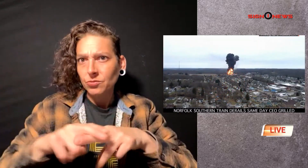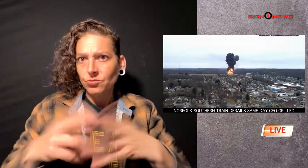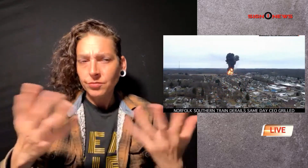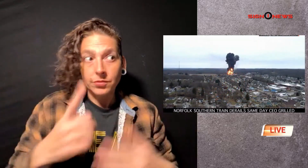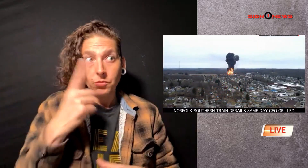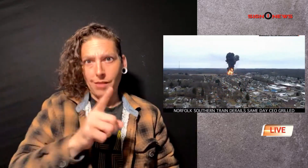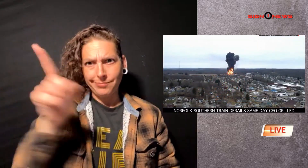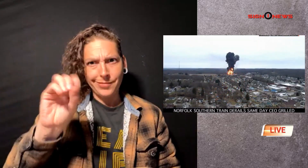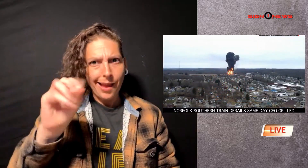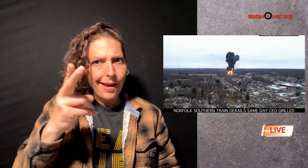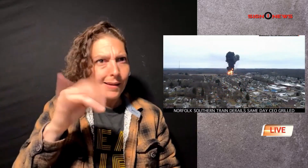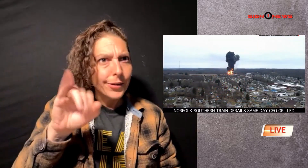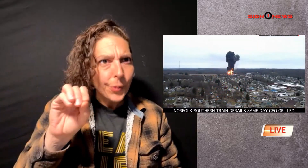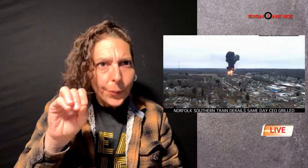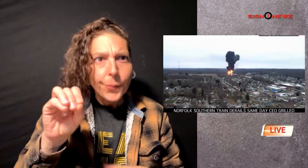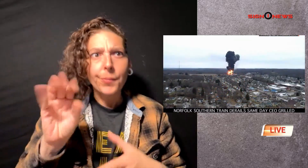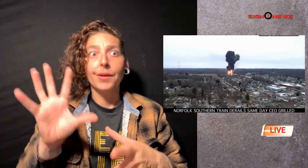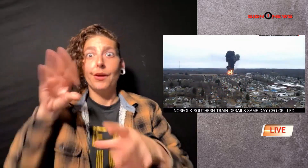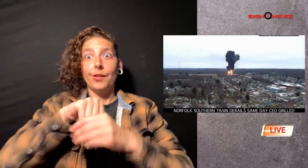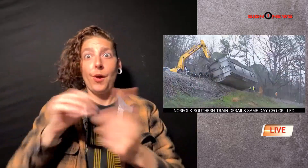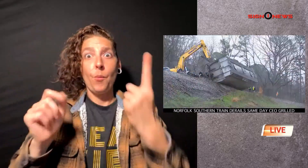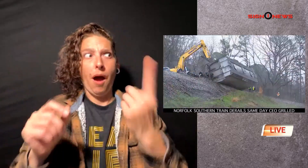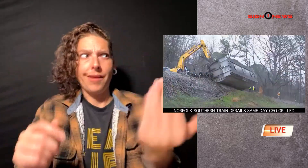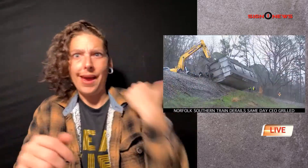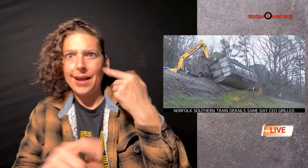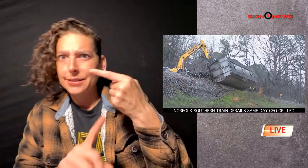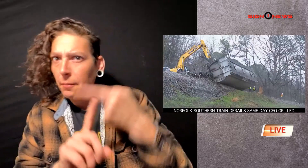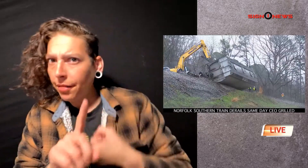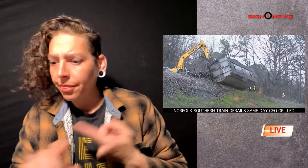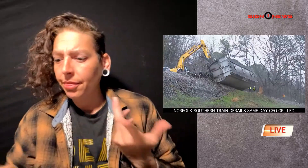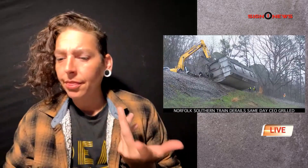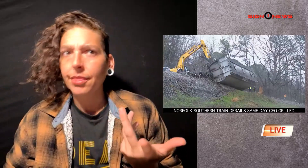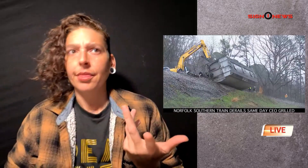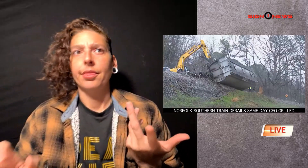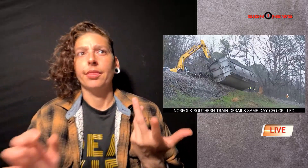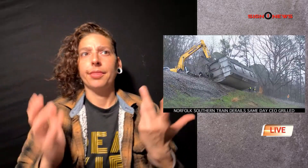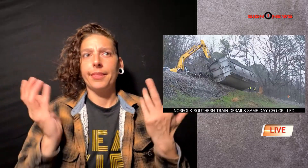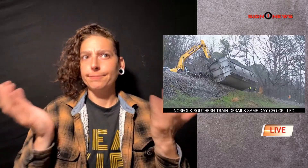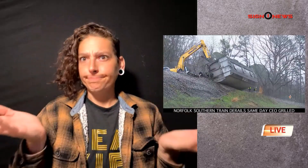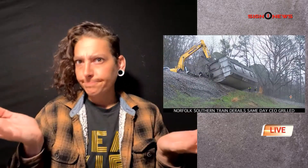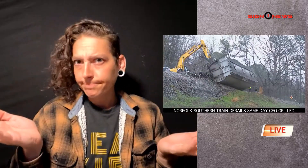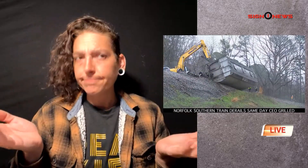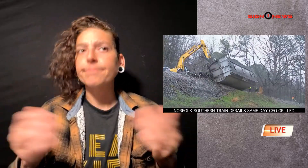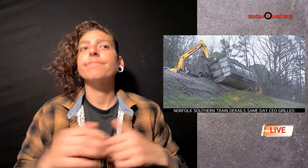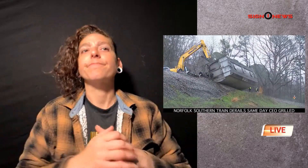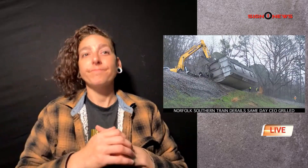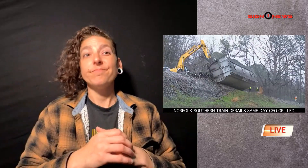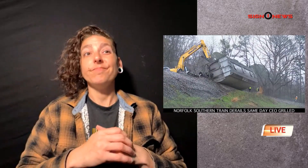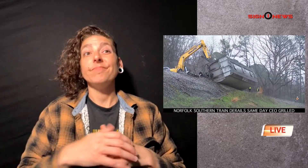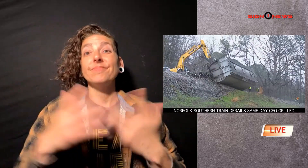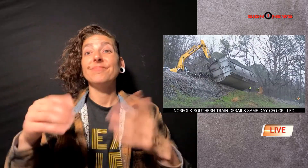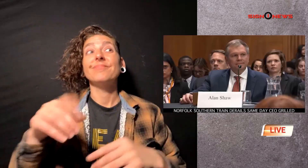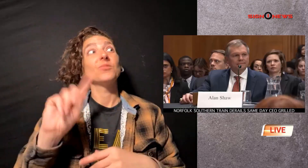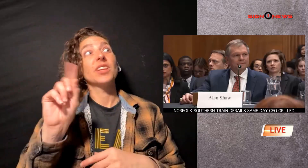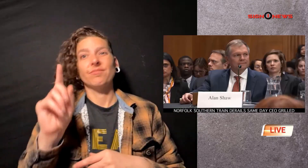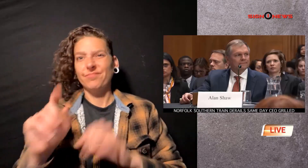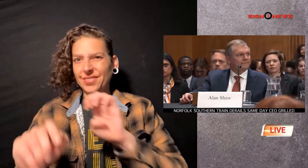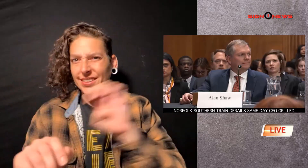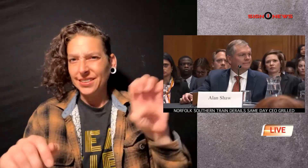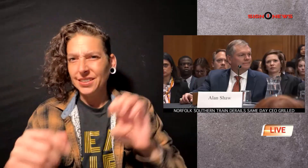he was being questioned in connection to two derailments in Ohio including